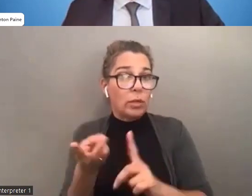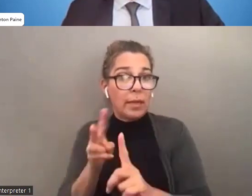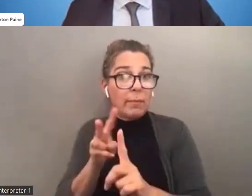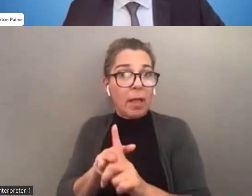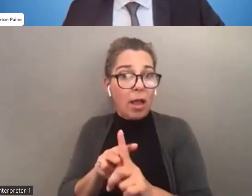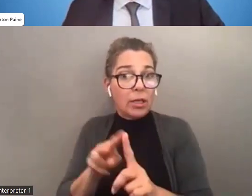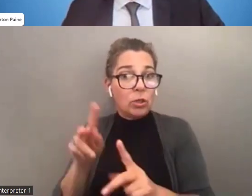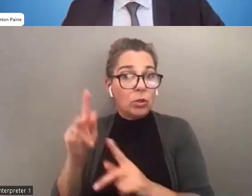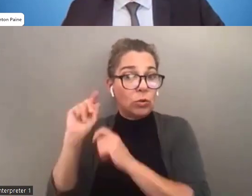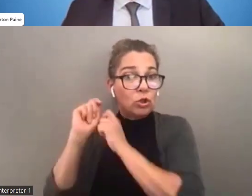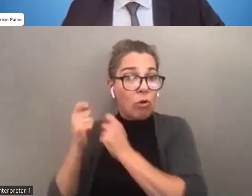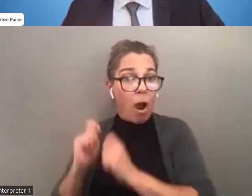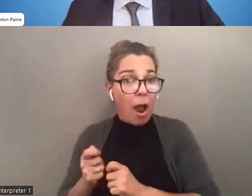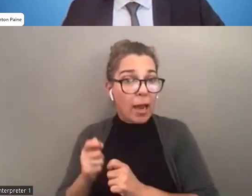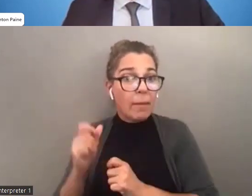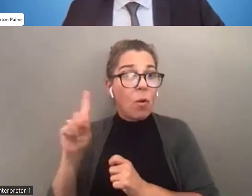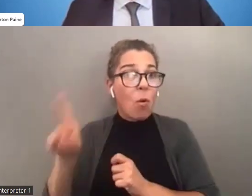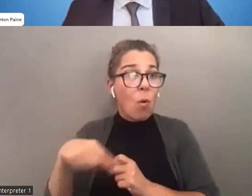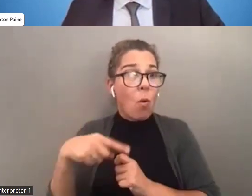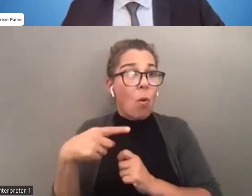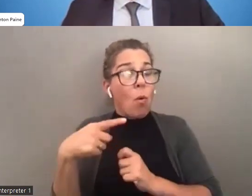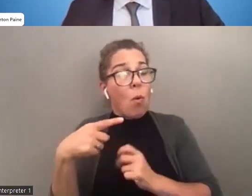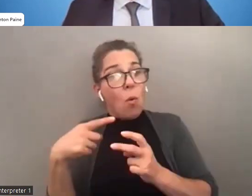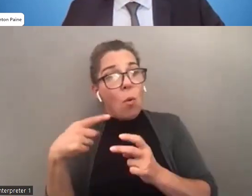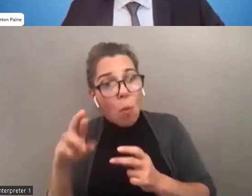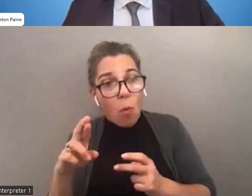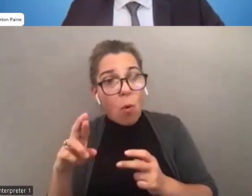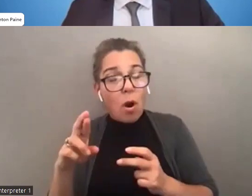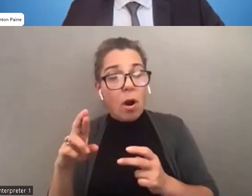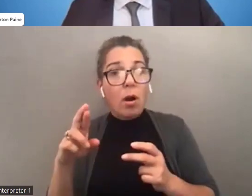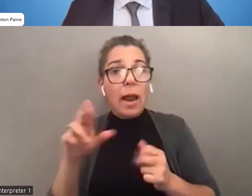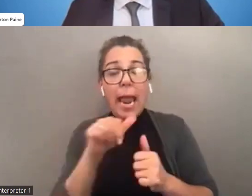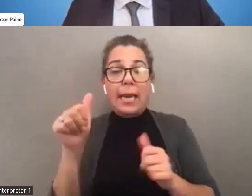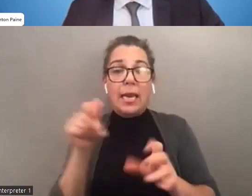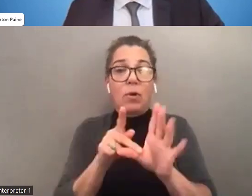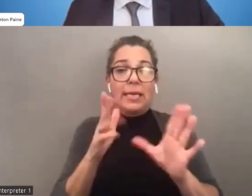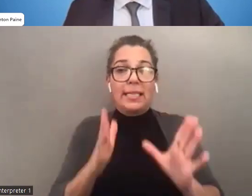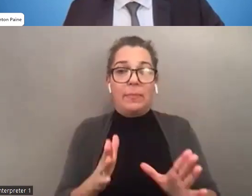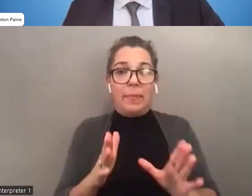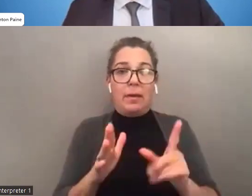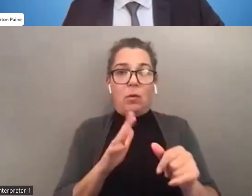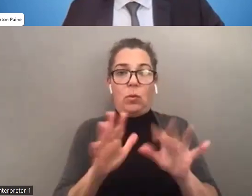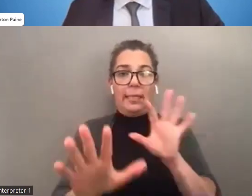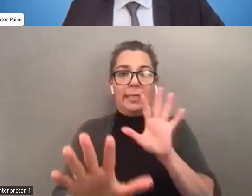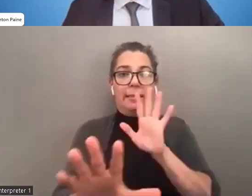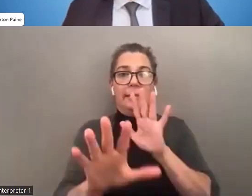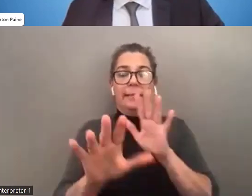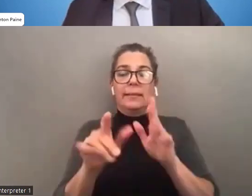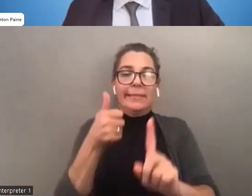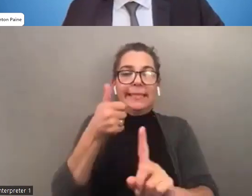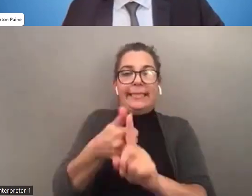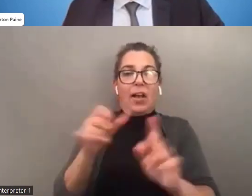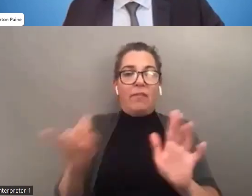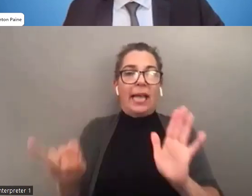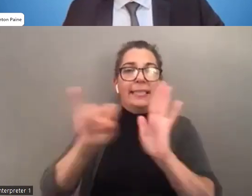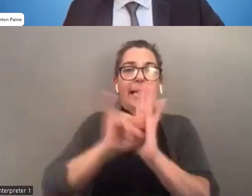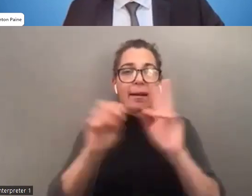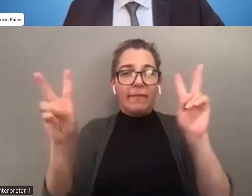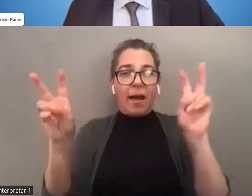Or does it apply to anyone where a participant kind of selects or self-identifies as an American Indian or Alaska native?